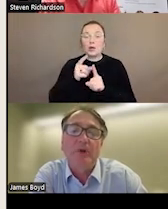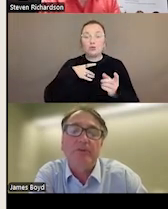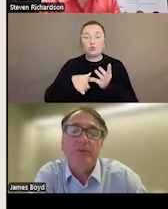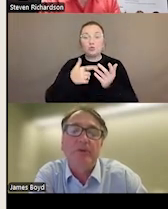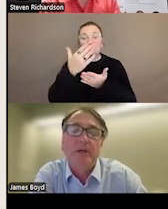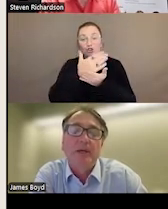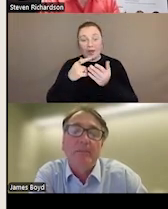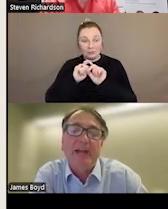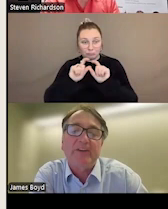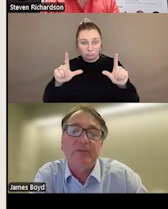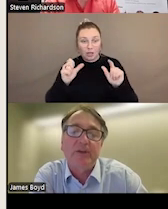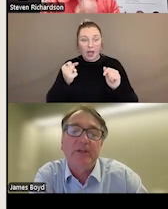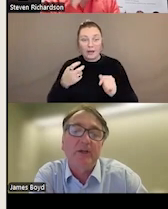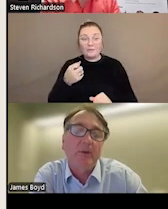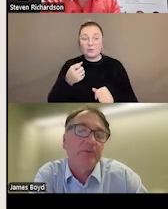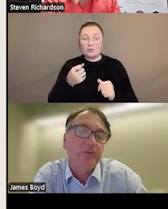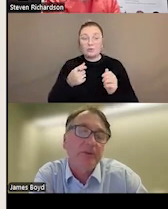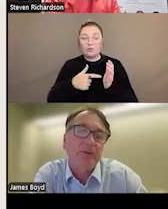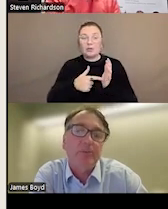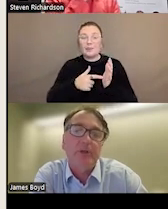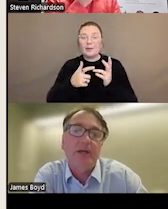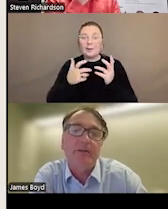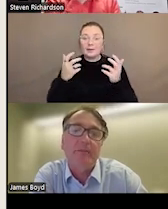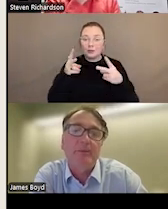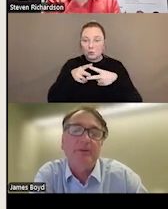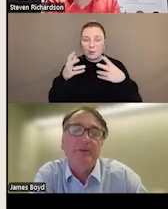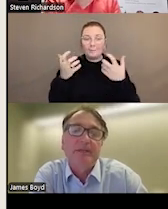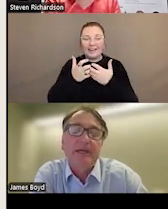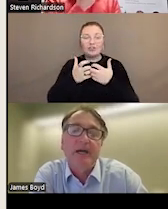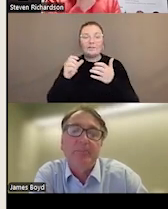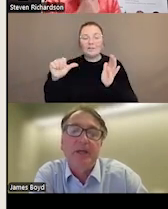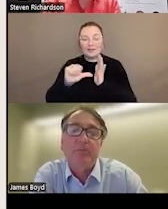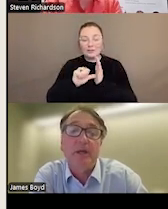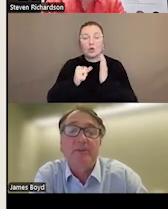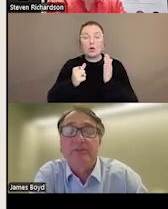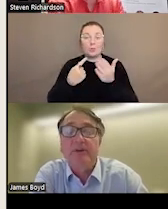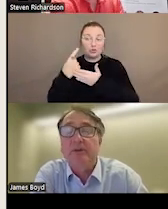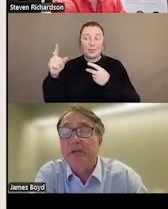got to matched opportunities -- matched funding opportunities online at the moment. One is for